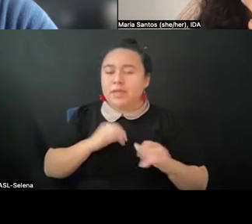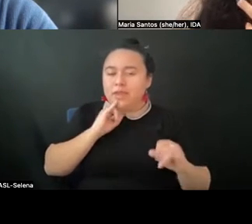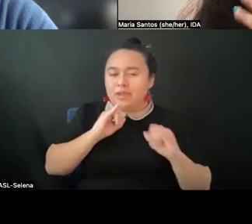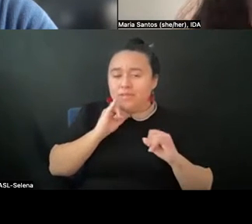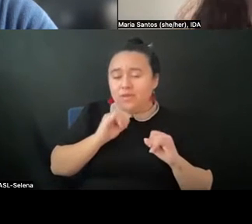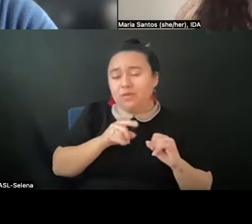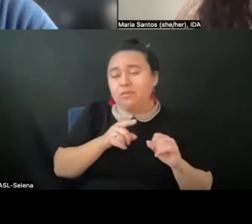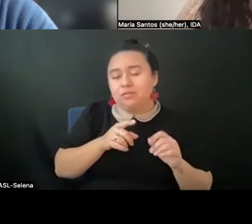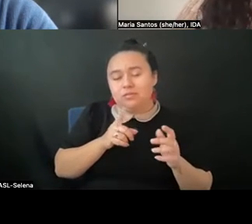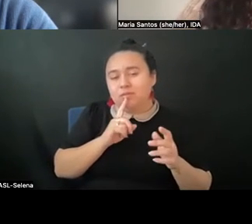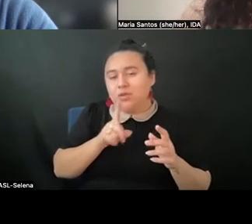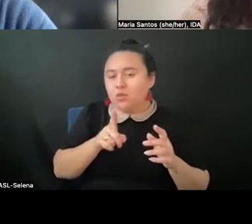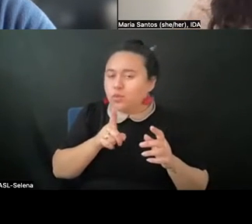We want to --